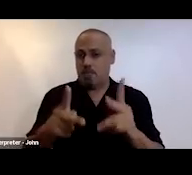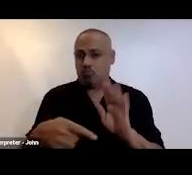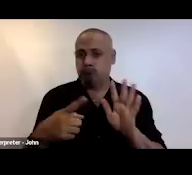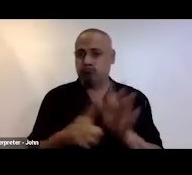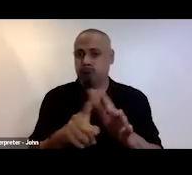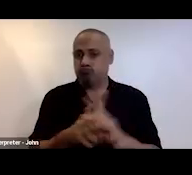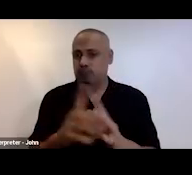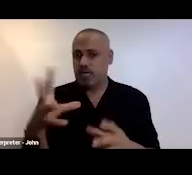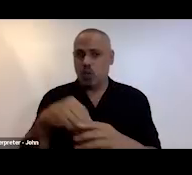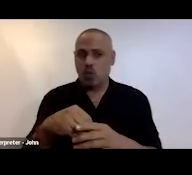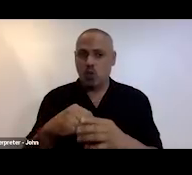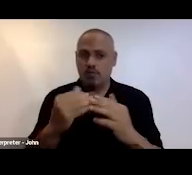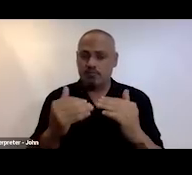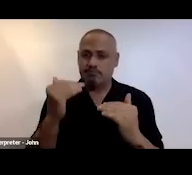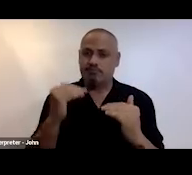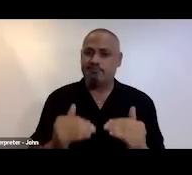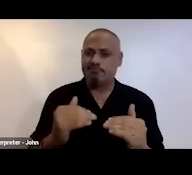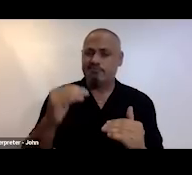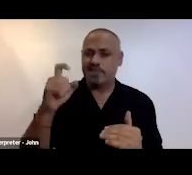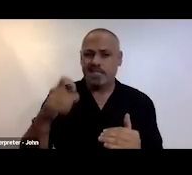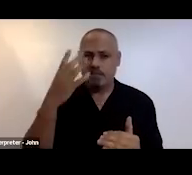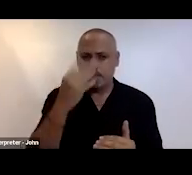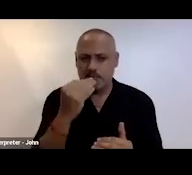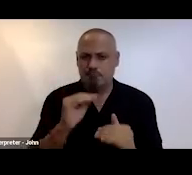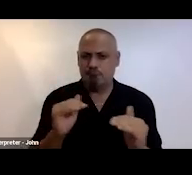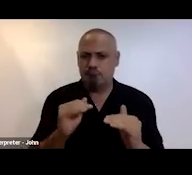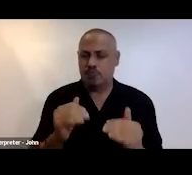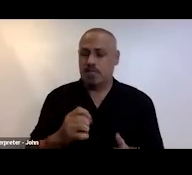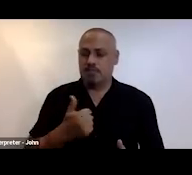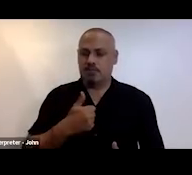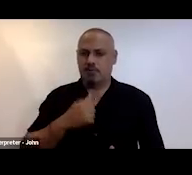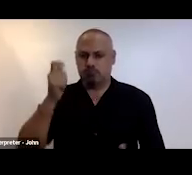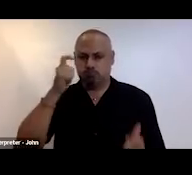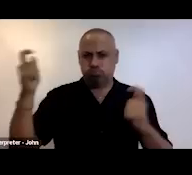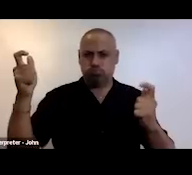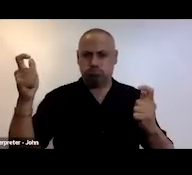include decreased need for sleep, inflated self-esteem, and excessive involvement